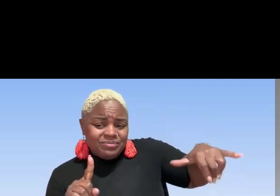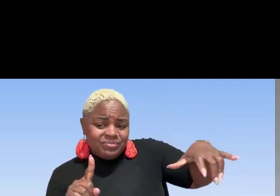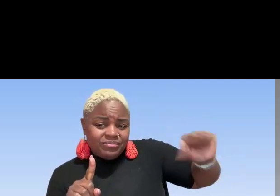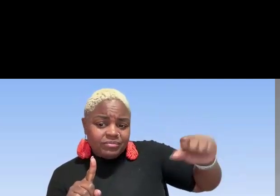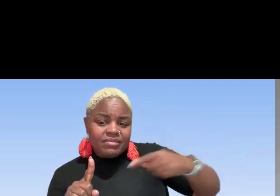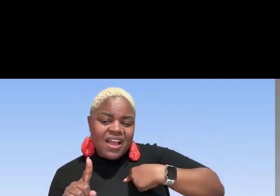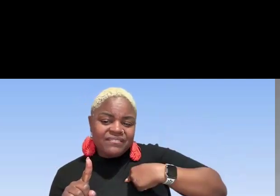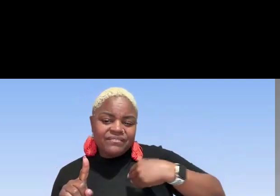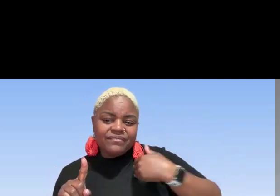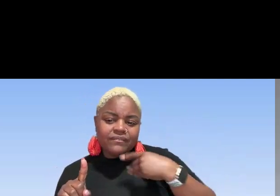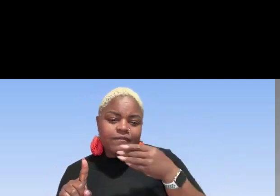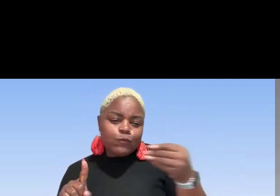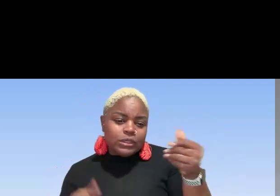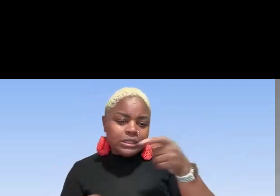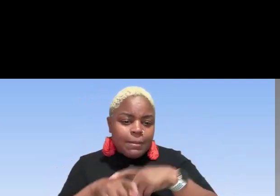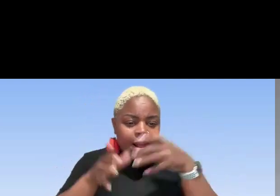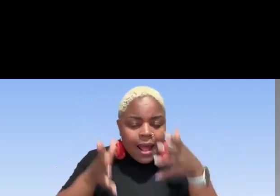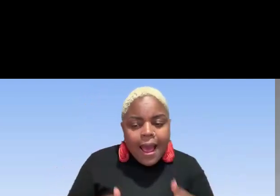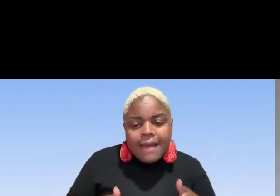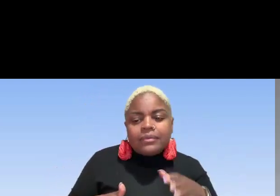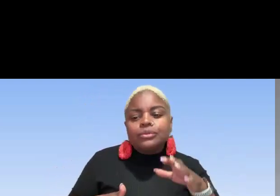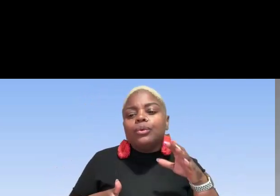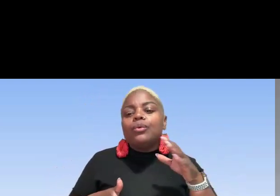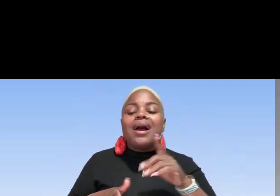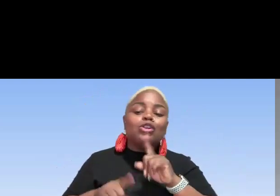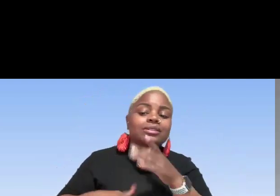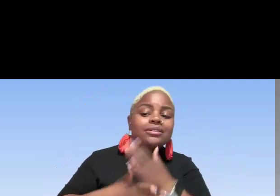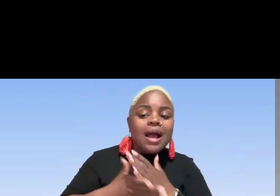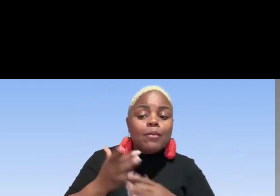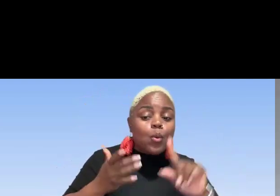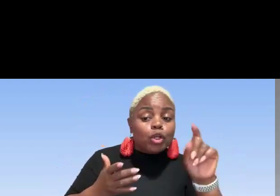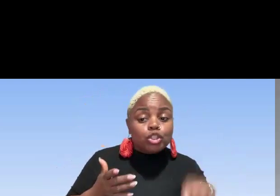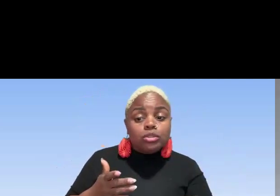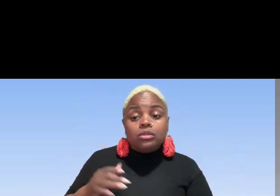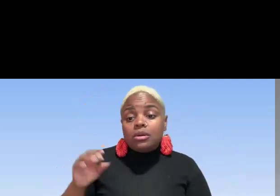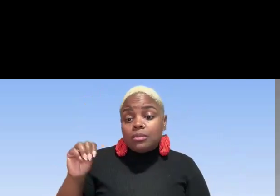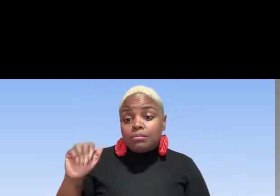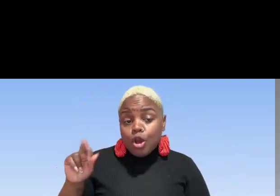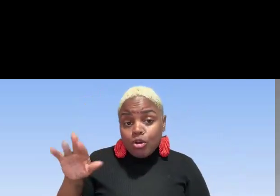and I do wanna get to some Q&A. And Maria, I'm wondering if you, what wonderful brilliance